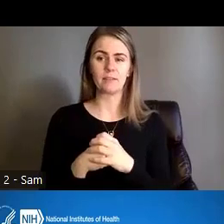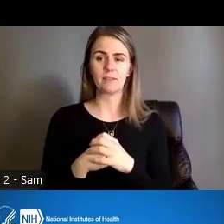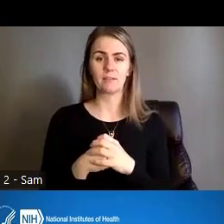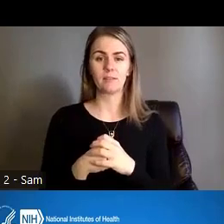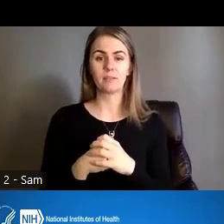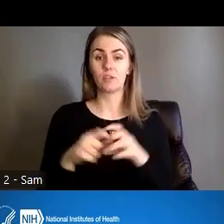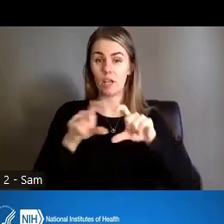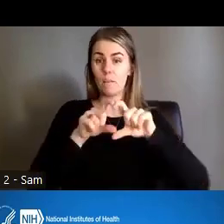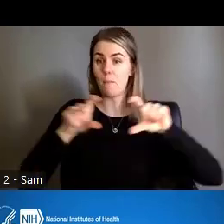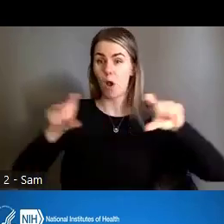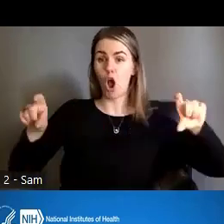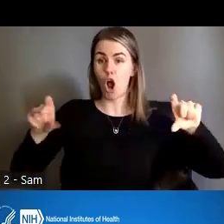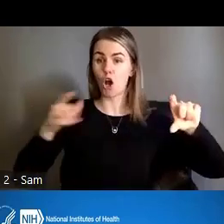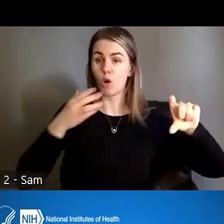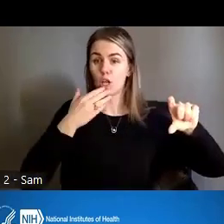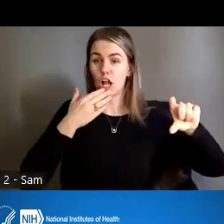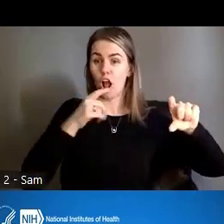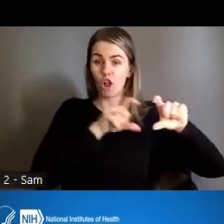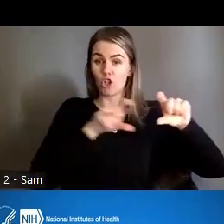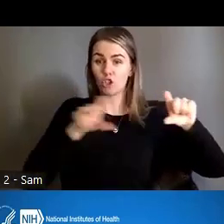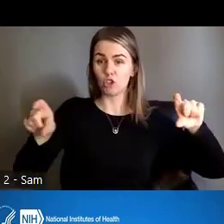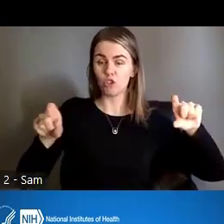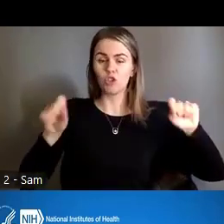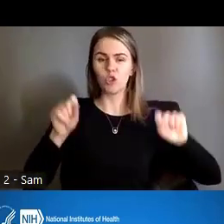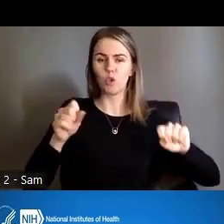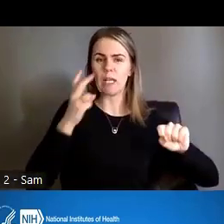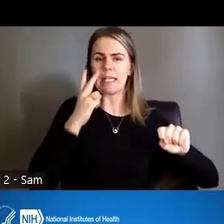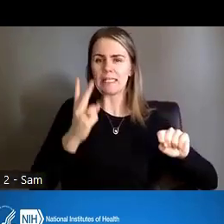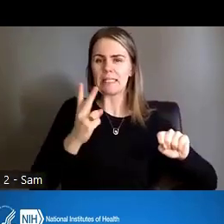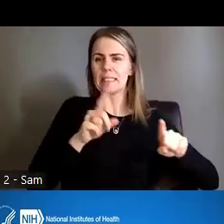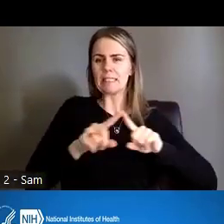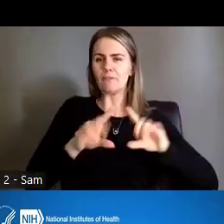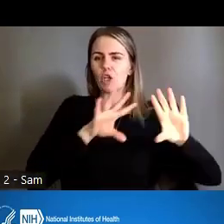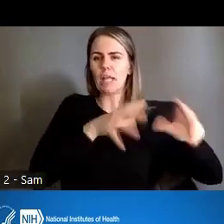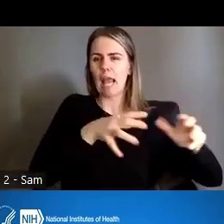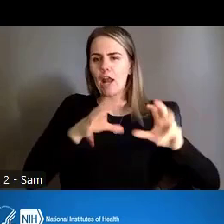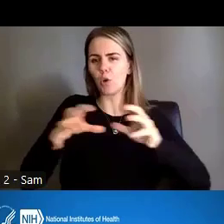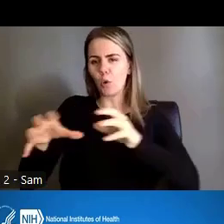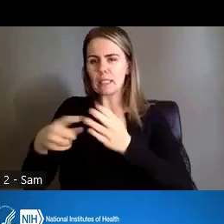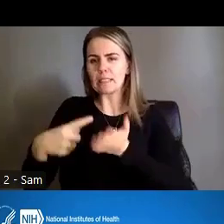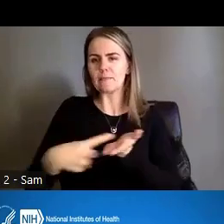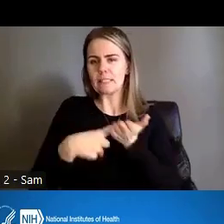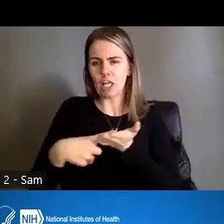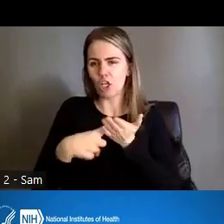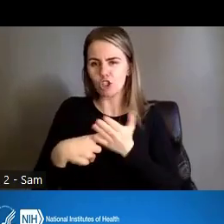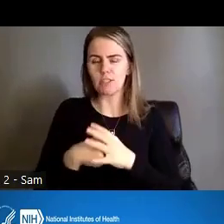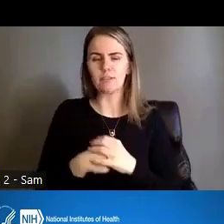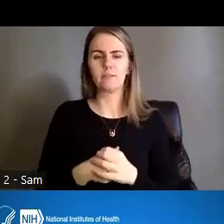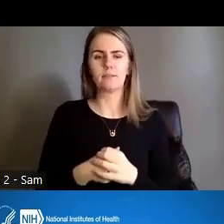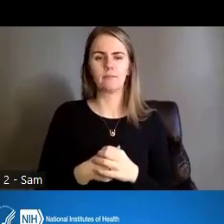you can see the different categories. Within each category, there are multiple podcasts that go .. .